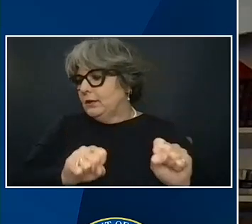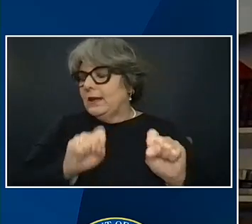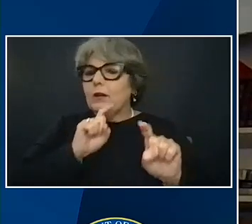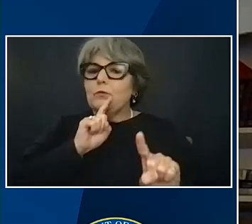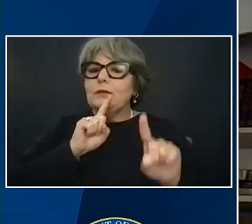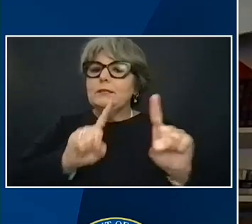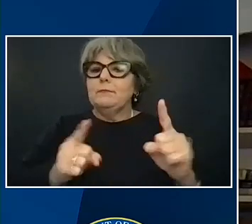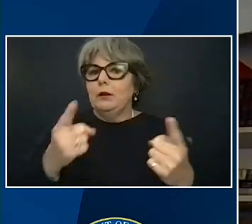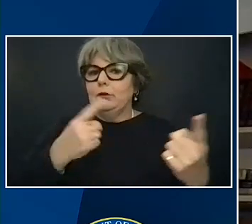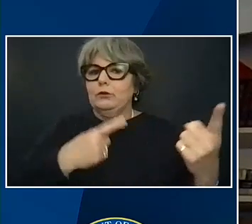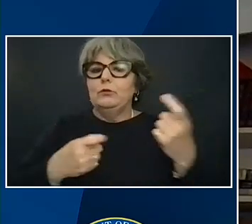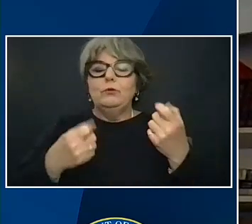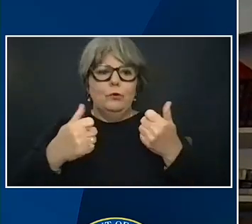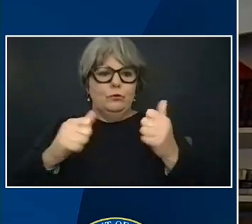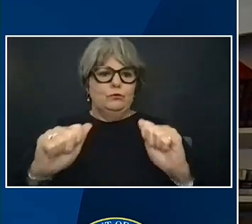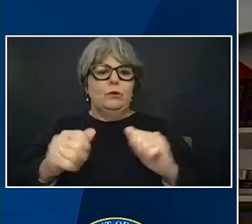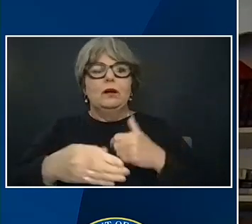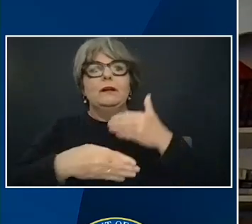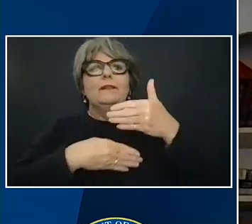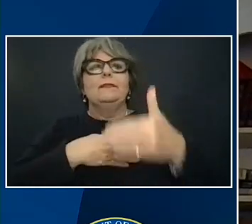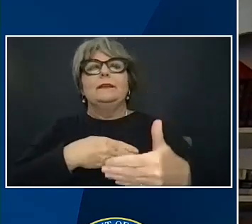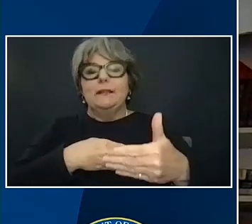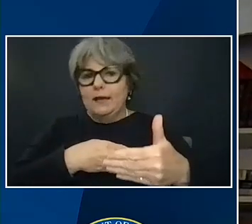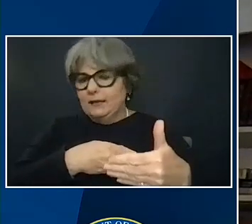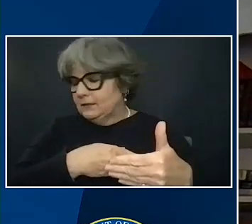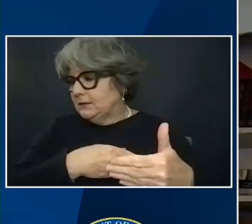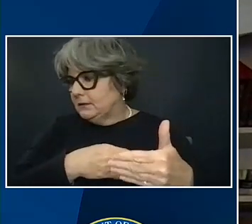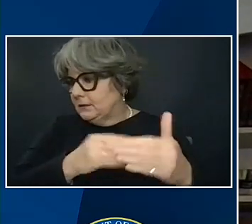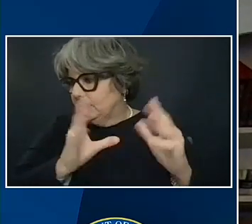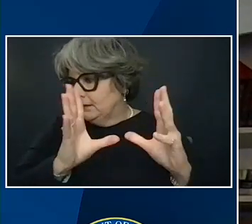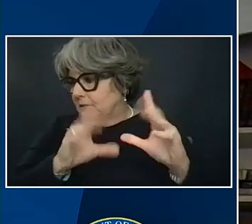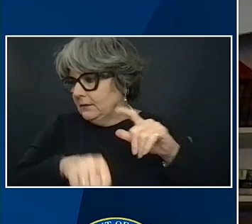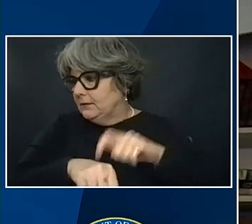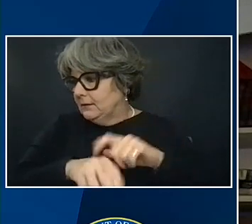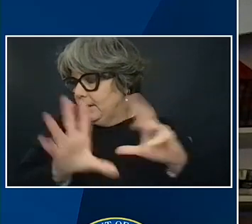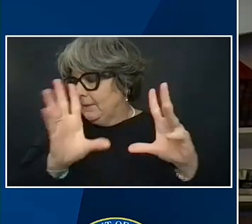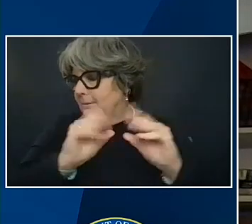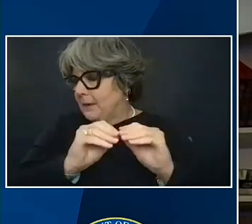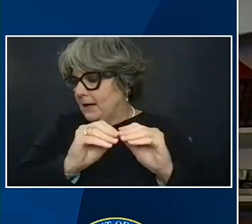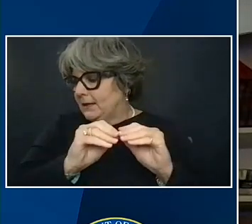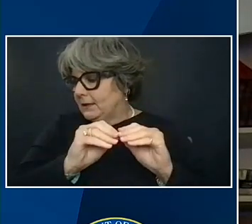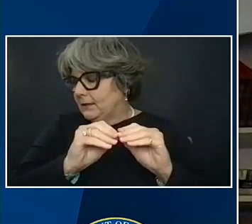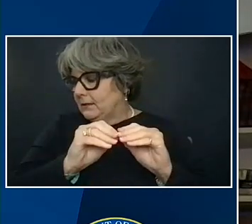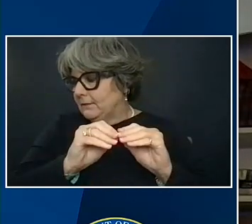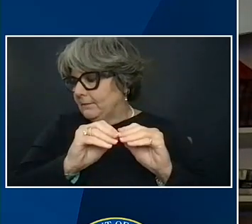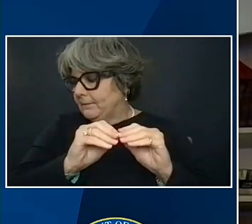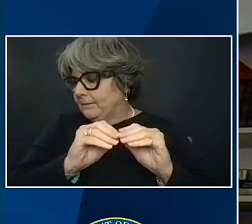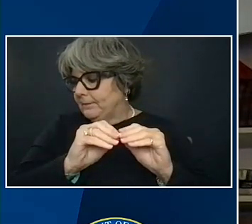make an effort in the next round to maybe be, you know, clearer about what we took